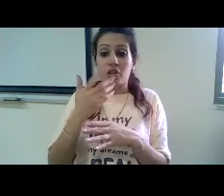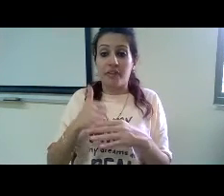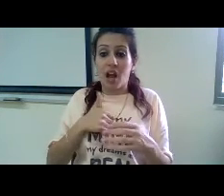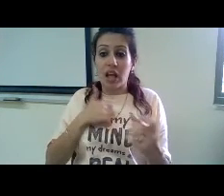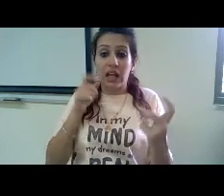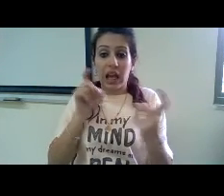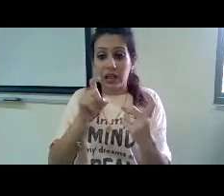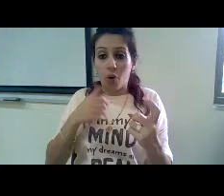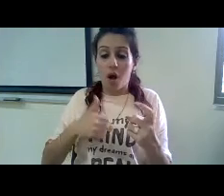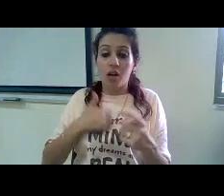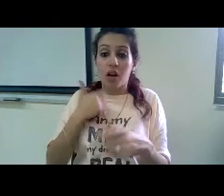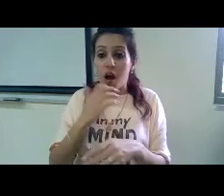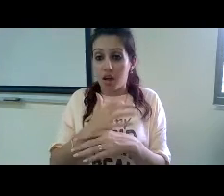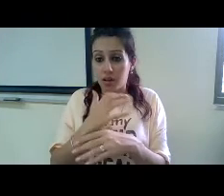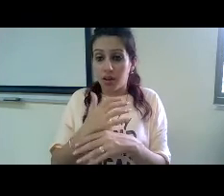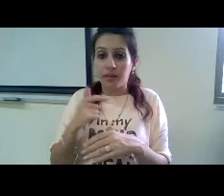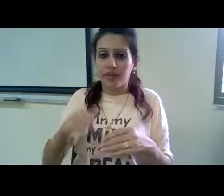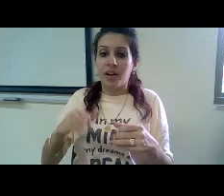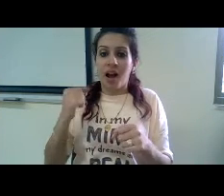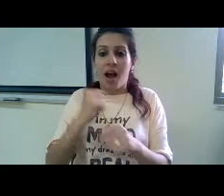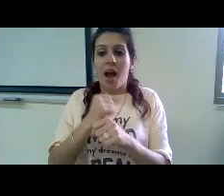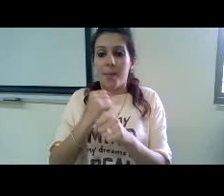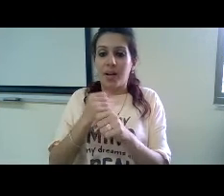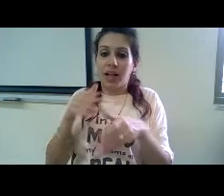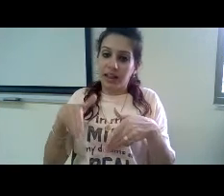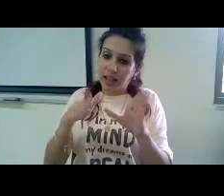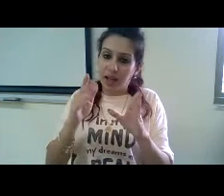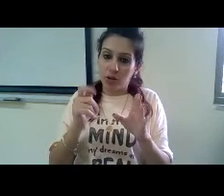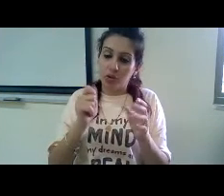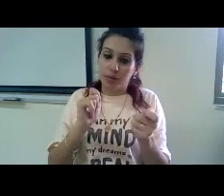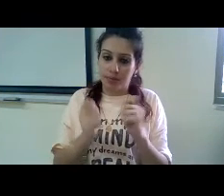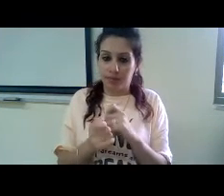kilo, which is a much, much better way of learning.